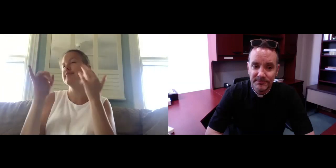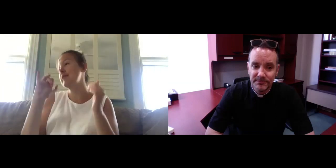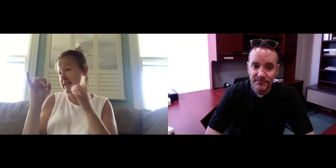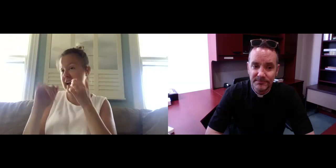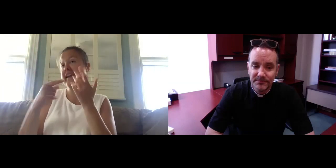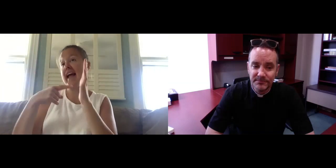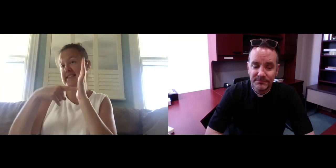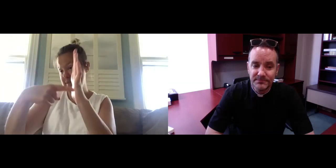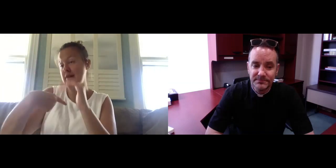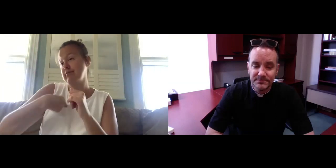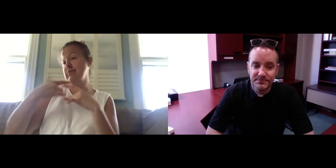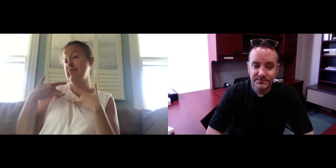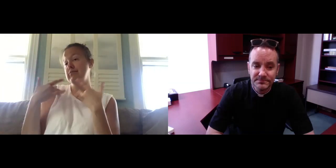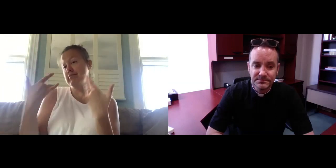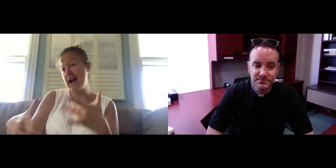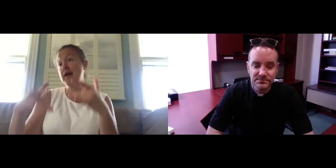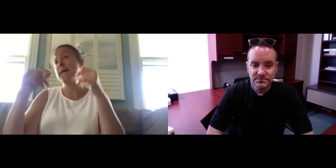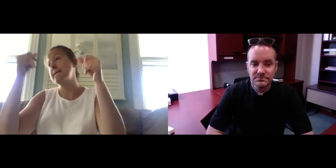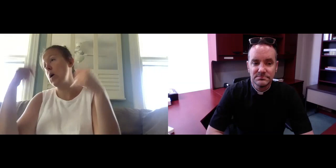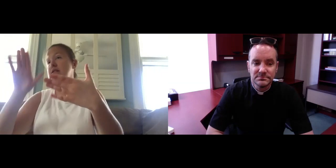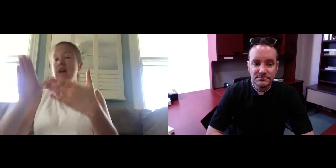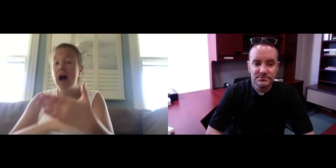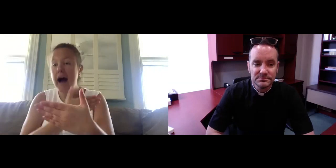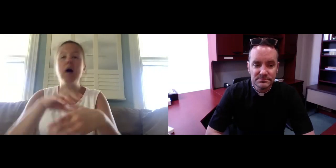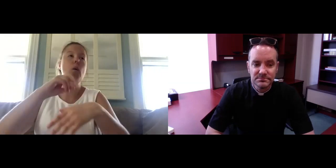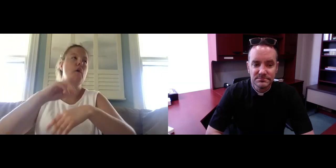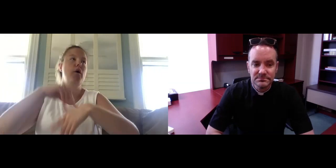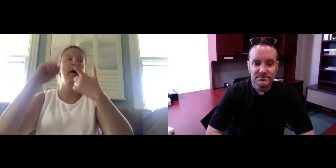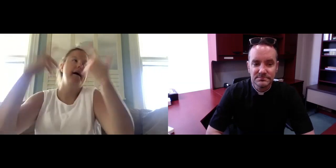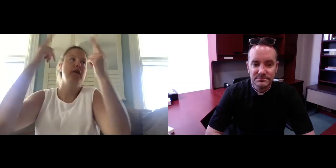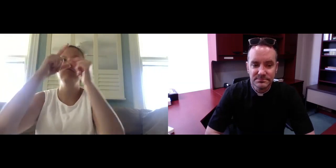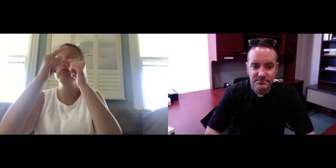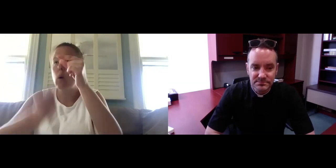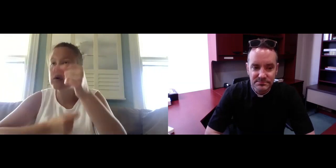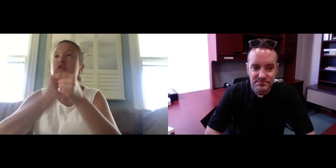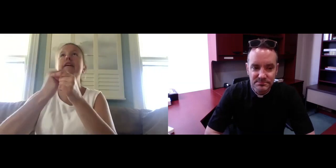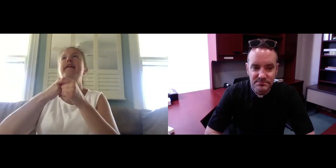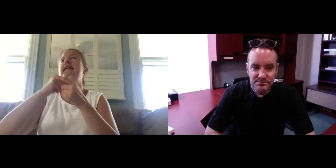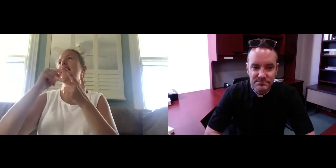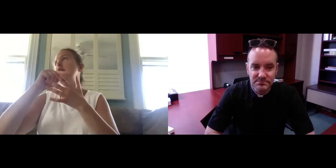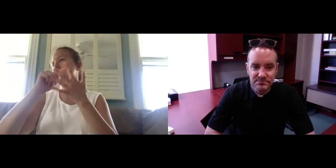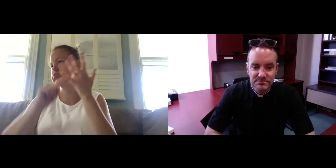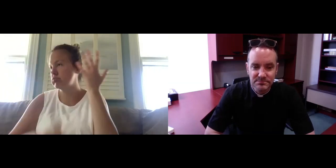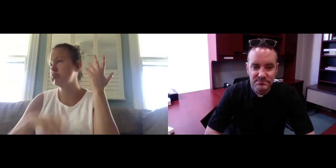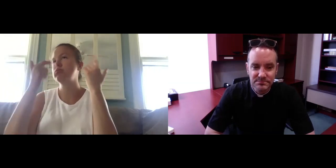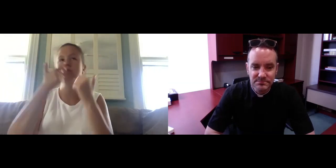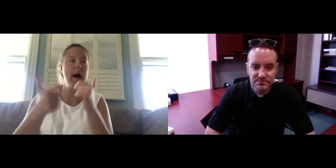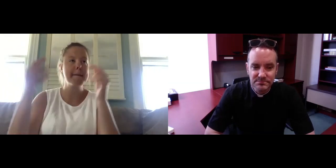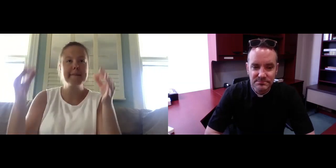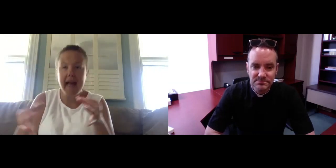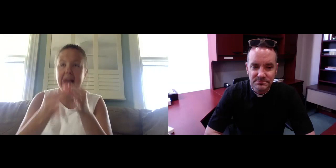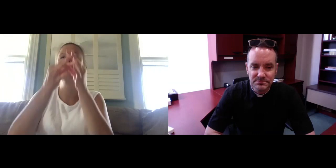this time. So to give you an example you know some things that I usually like to